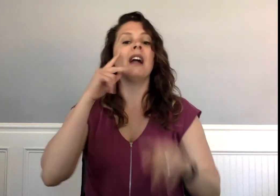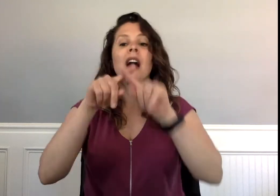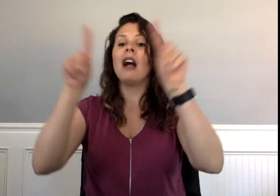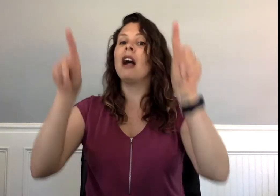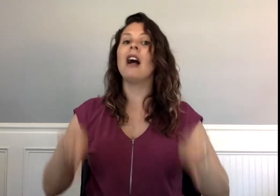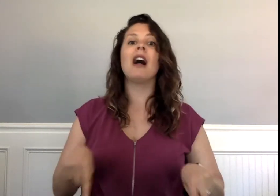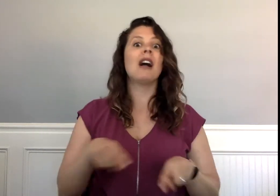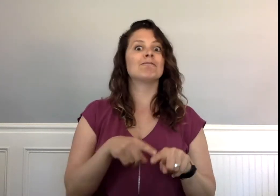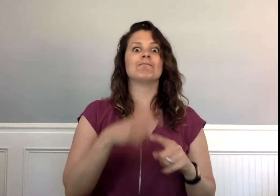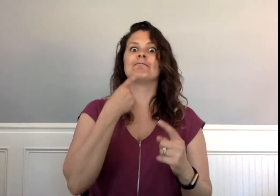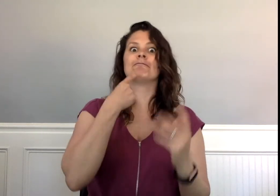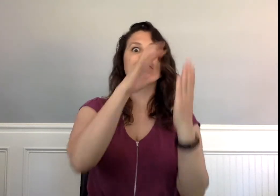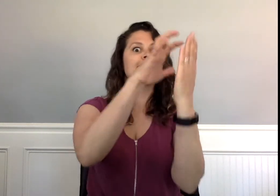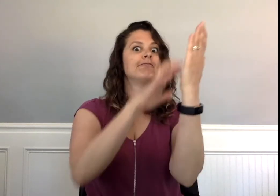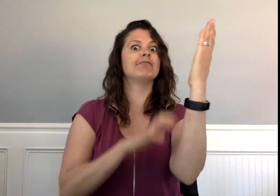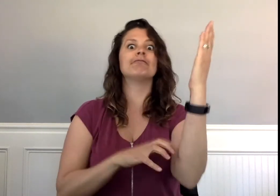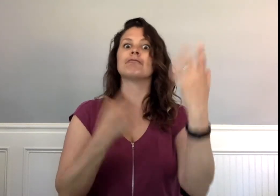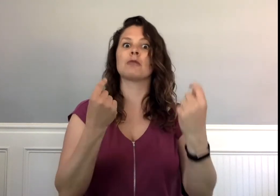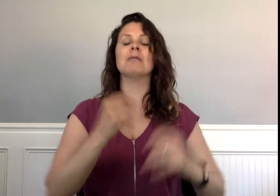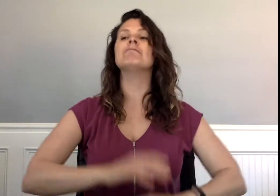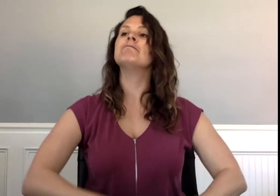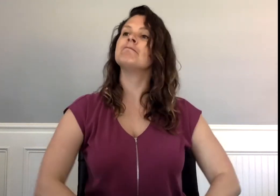The menu said: